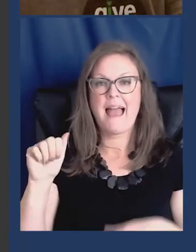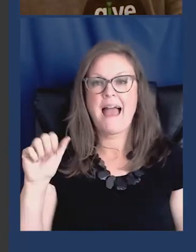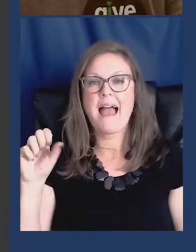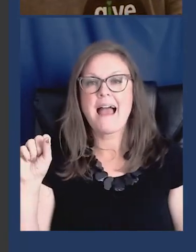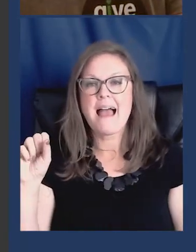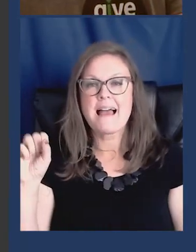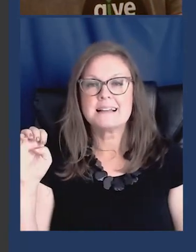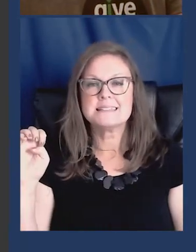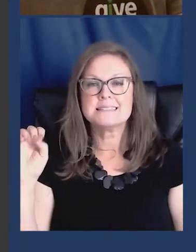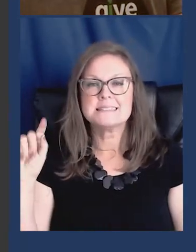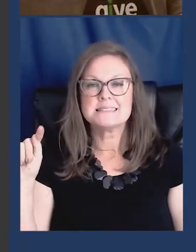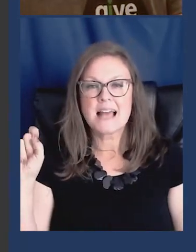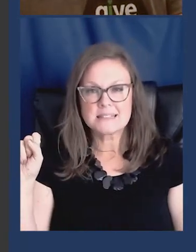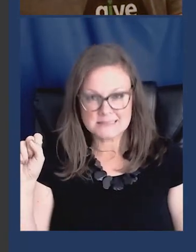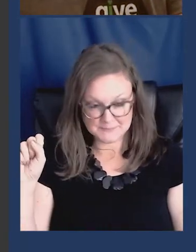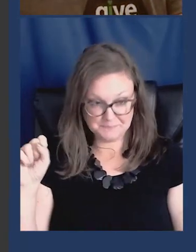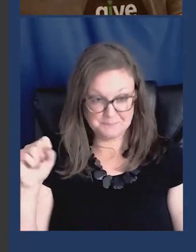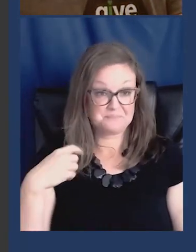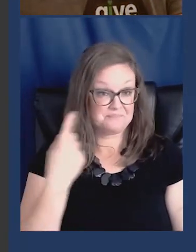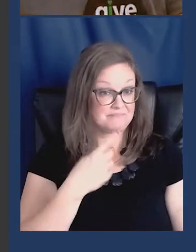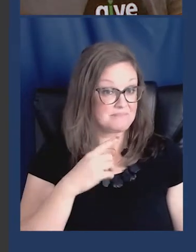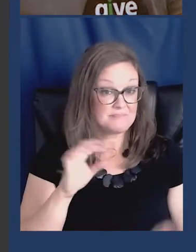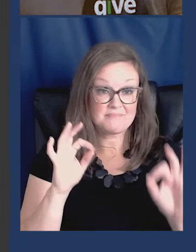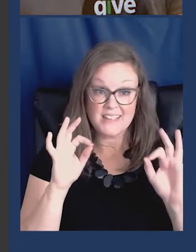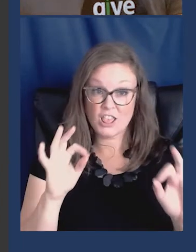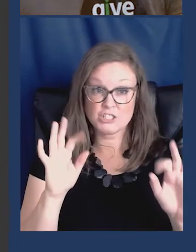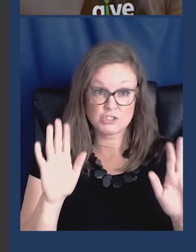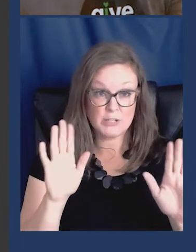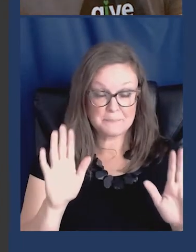So first thing we want to do is I've got my little cheat sheet here.